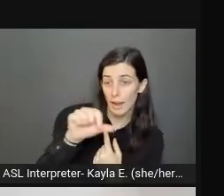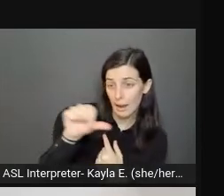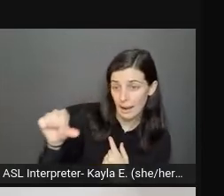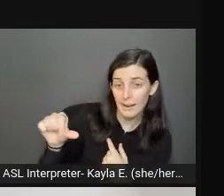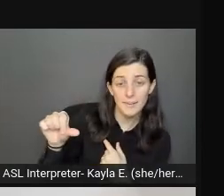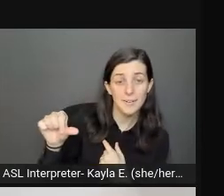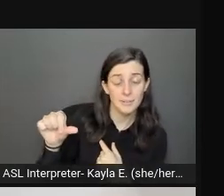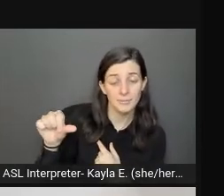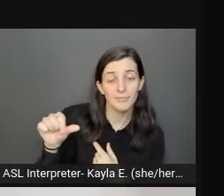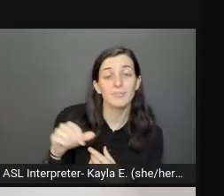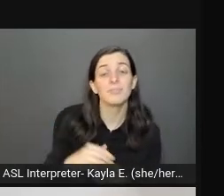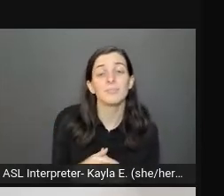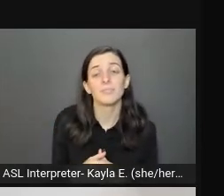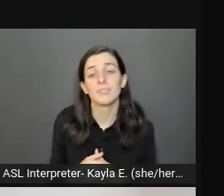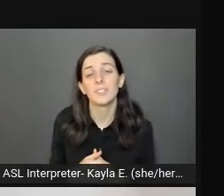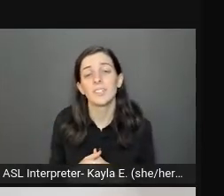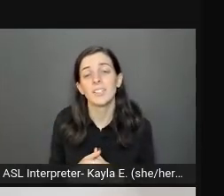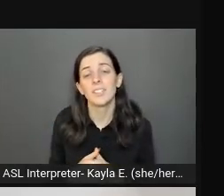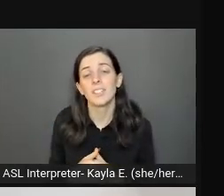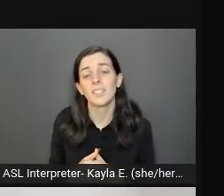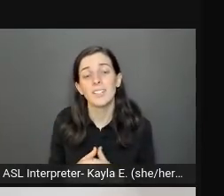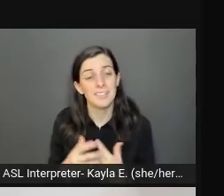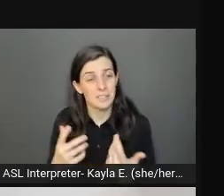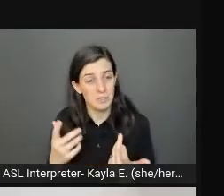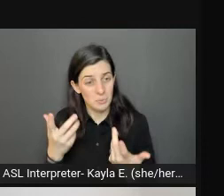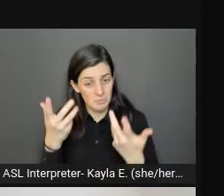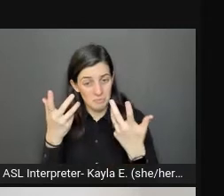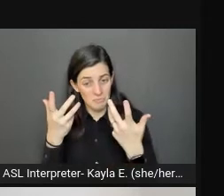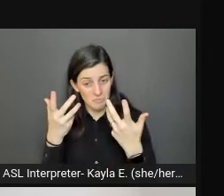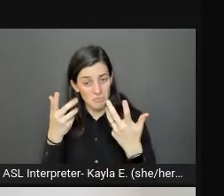then one must understand that you have to cover level A,